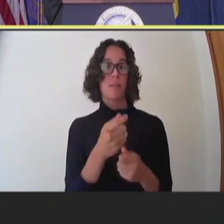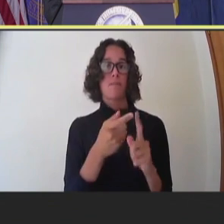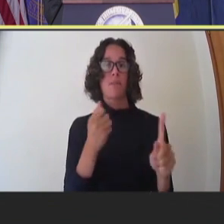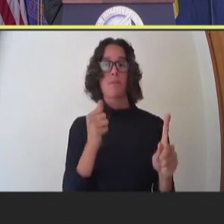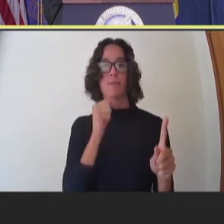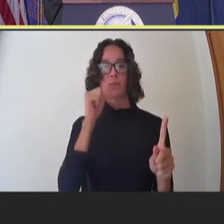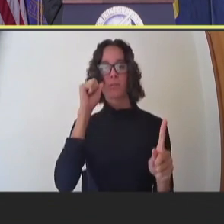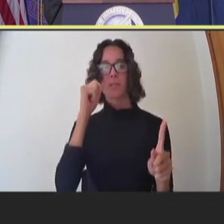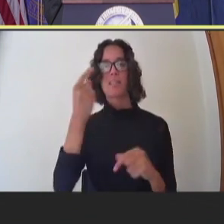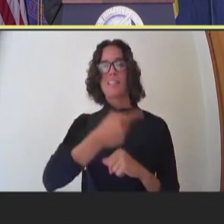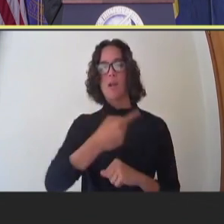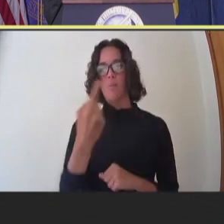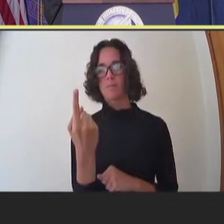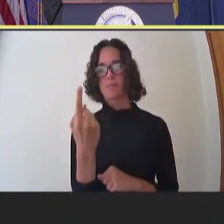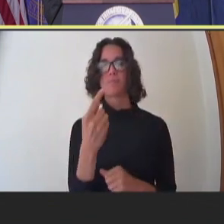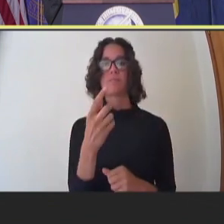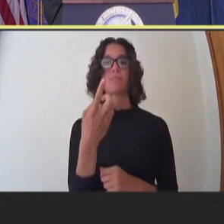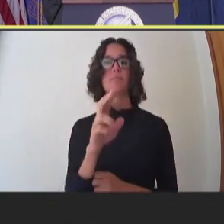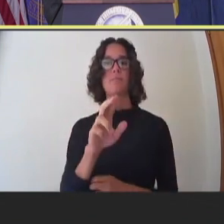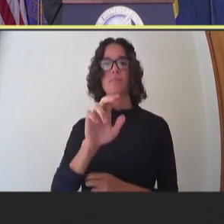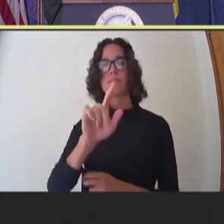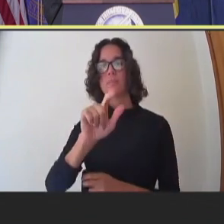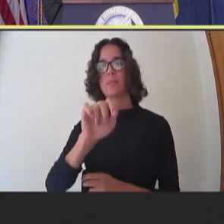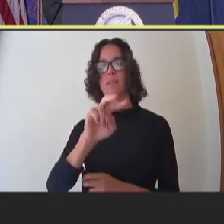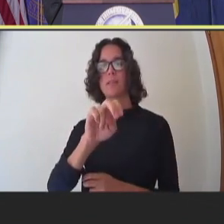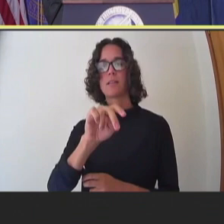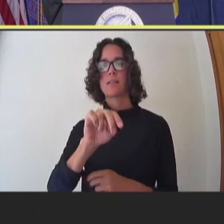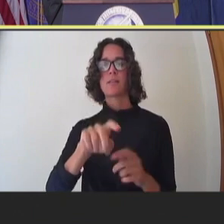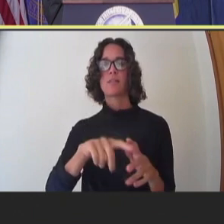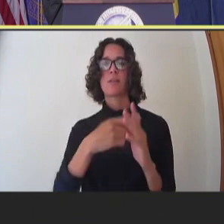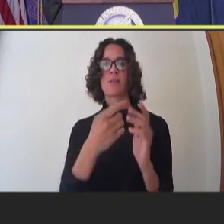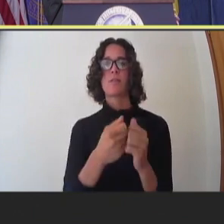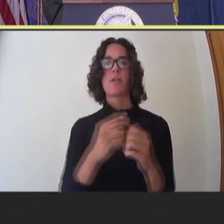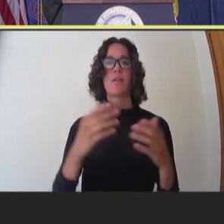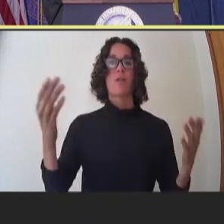Dr. Levine kicked us off with her welcome and acknowledgment of Pride Month and charged the